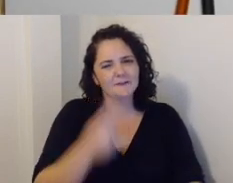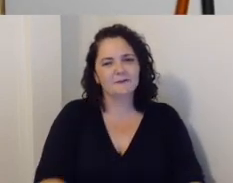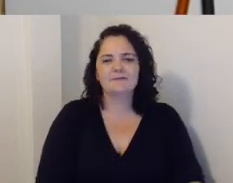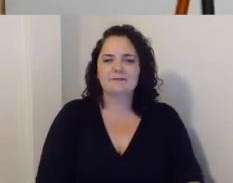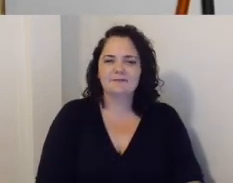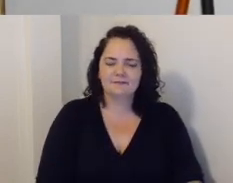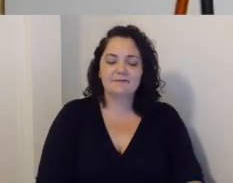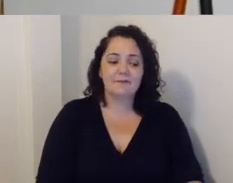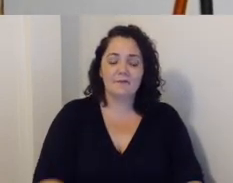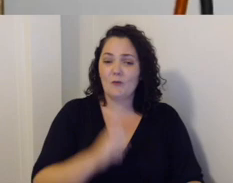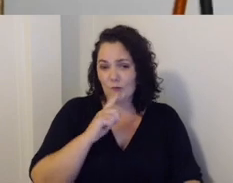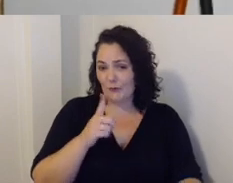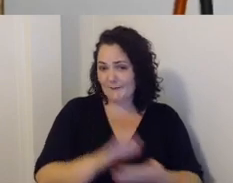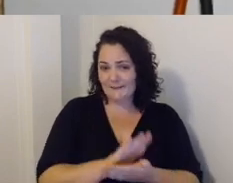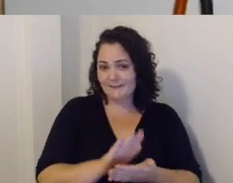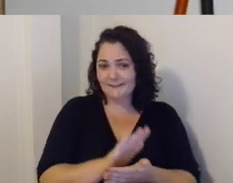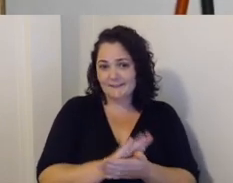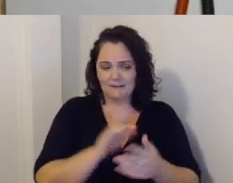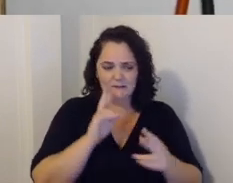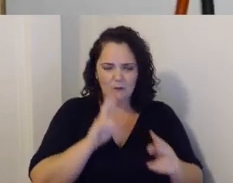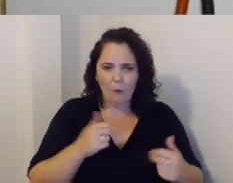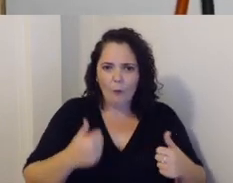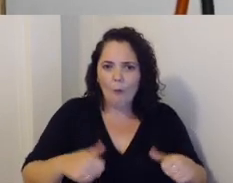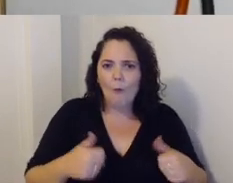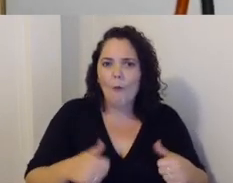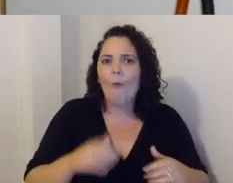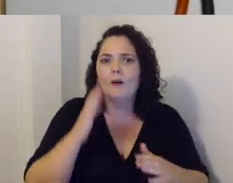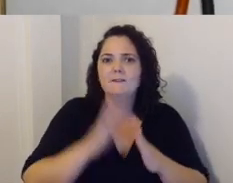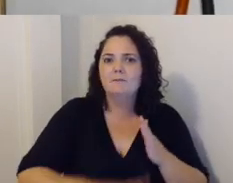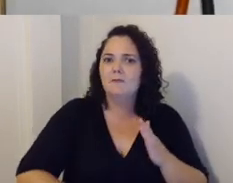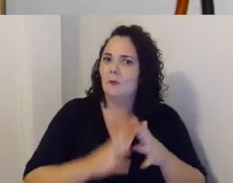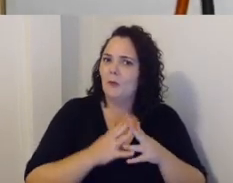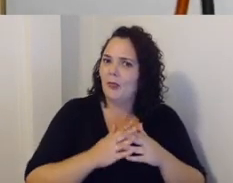think you'll be really you'll be really still get a good experience of it and finally the clay